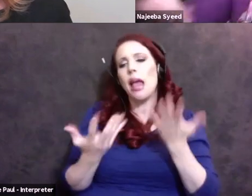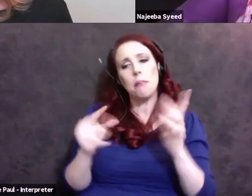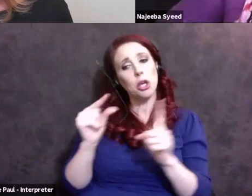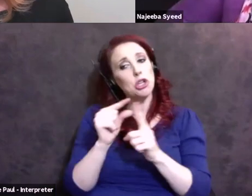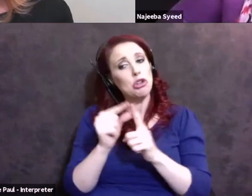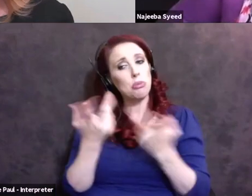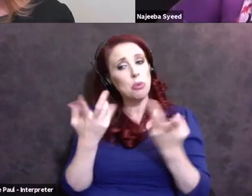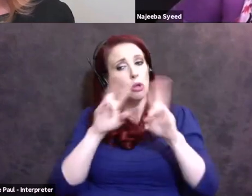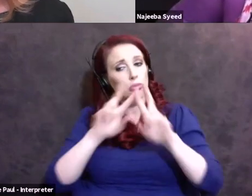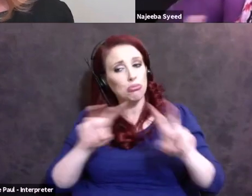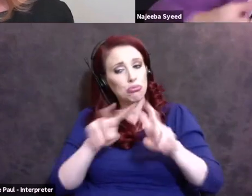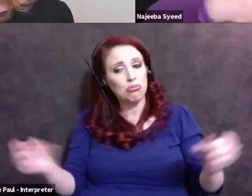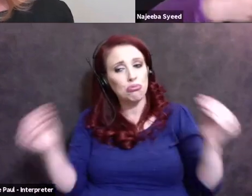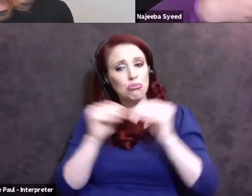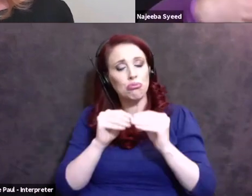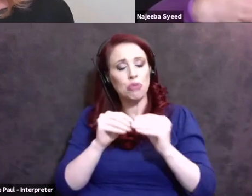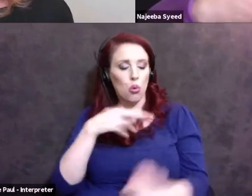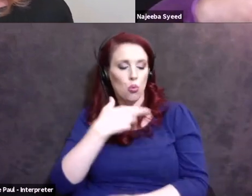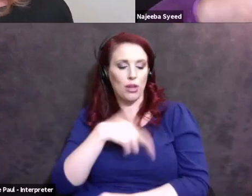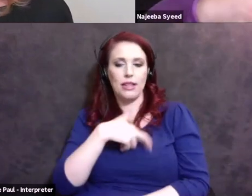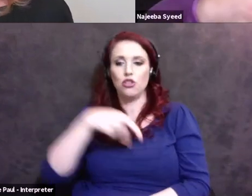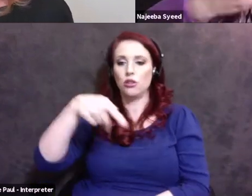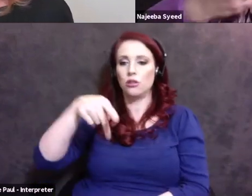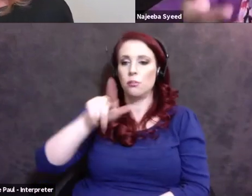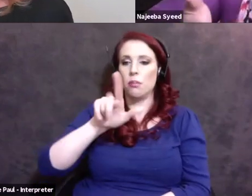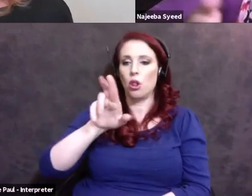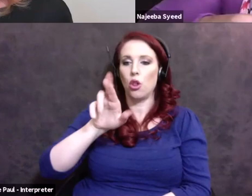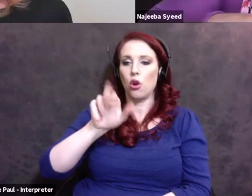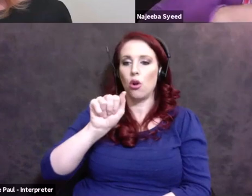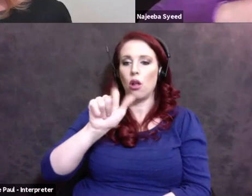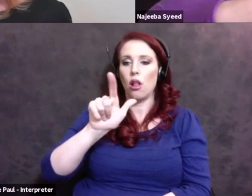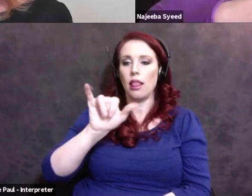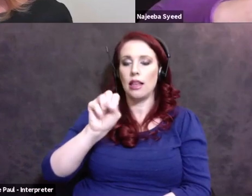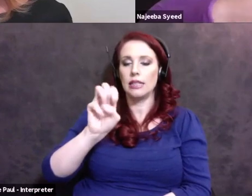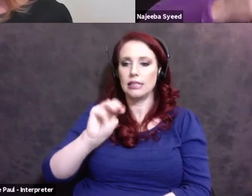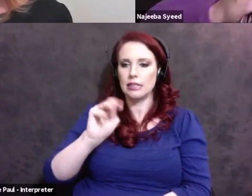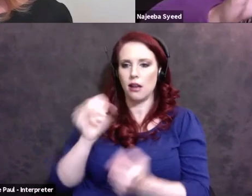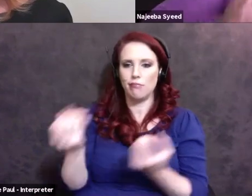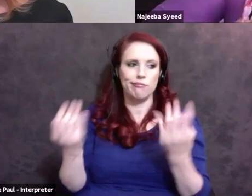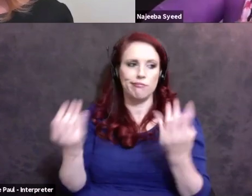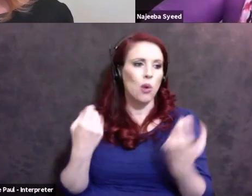The idea of religious pluralism and there is racial diversity, ethnic diversity, language